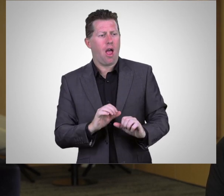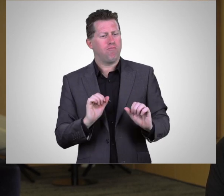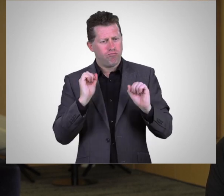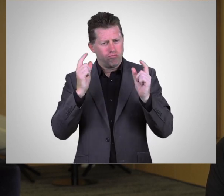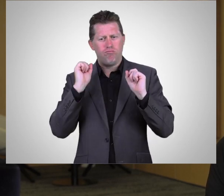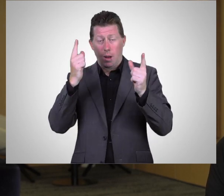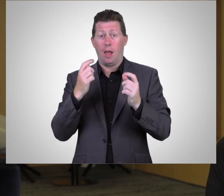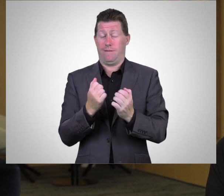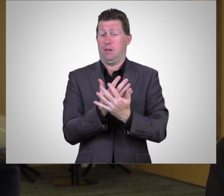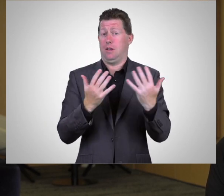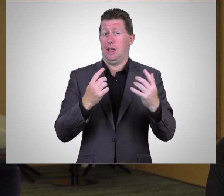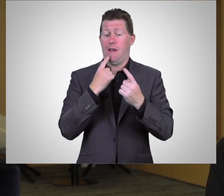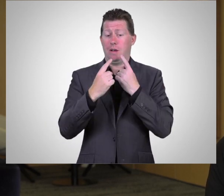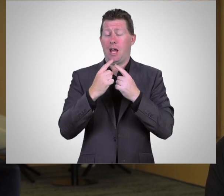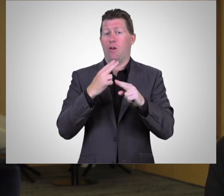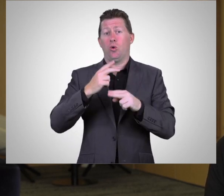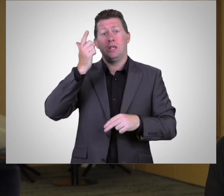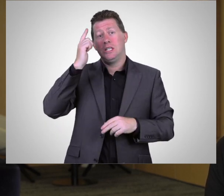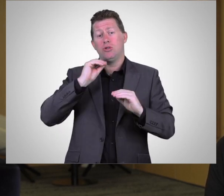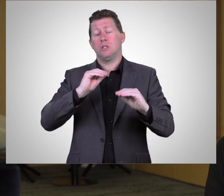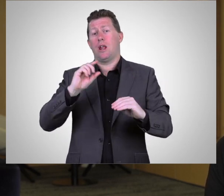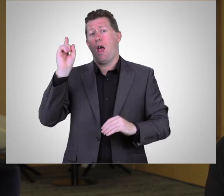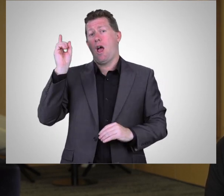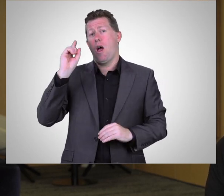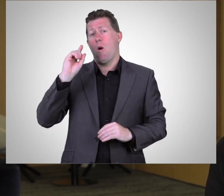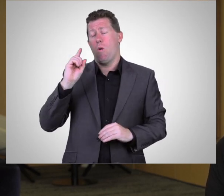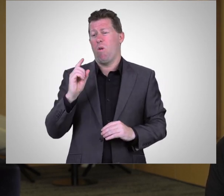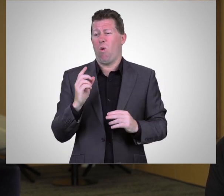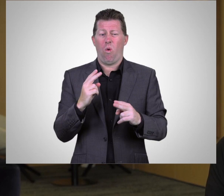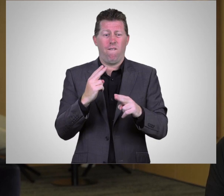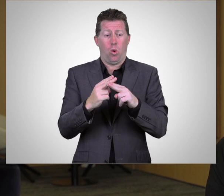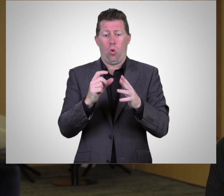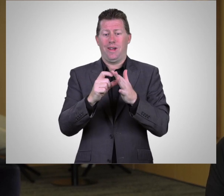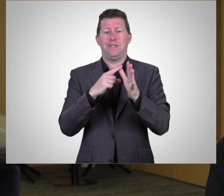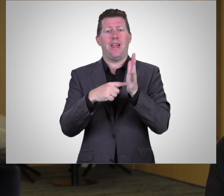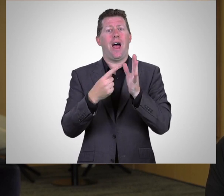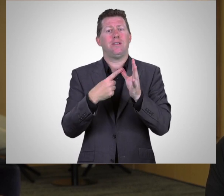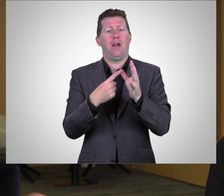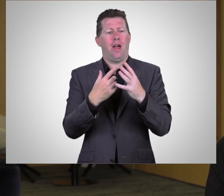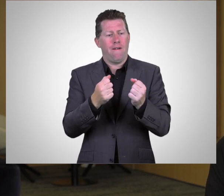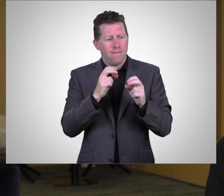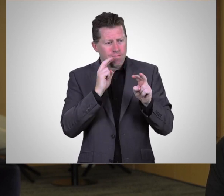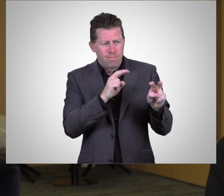There is quite a lot of information available to teachers now in terms of the data that's collected